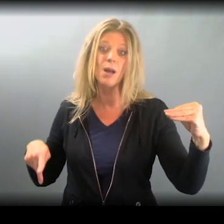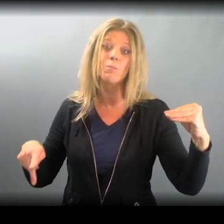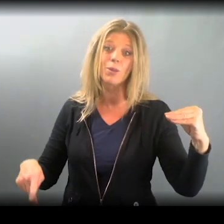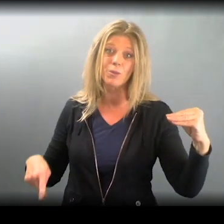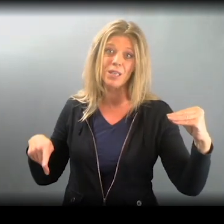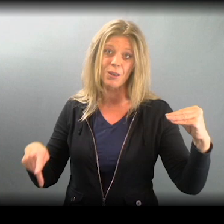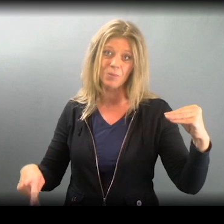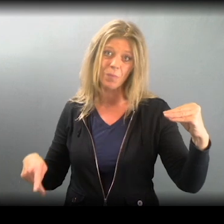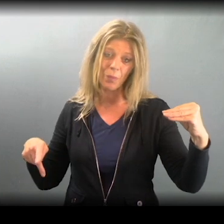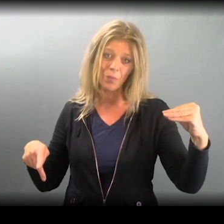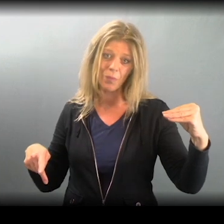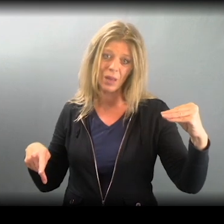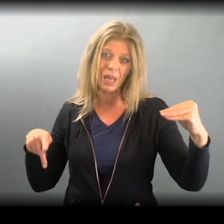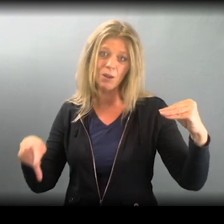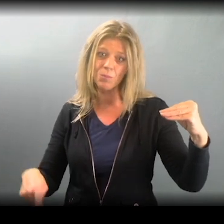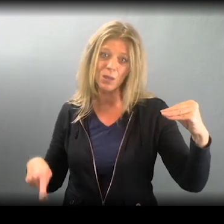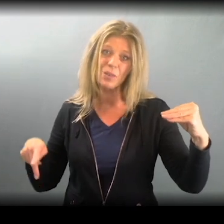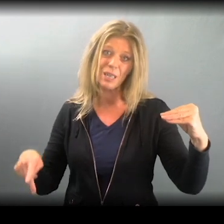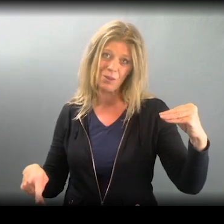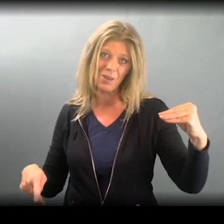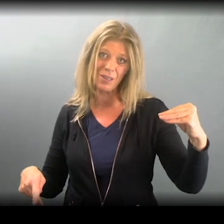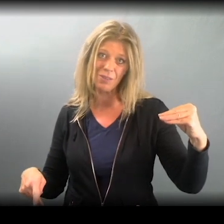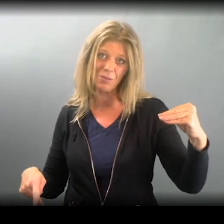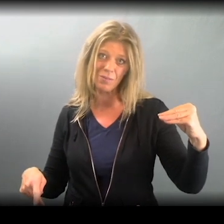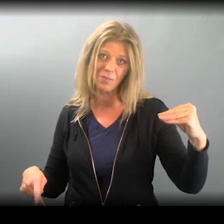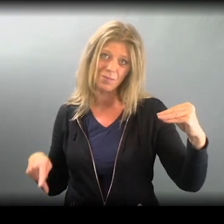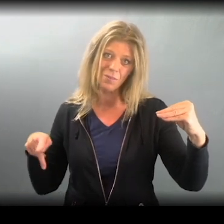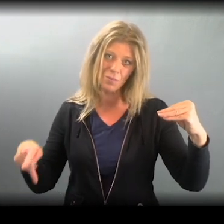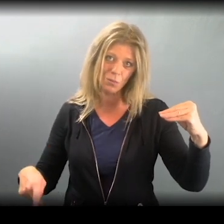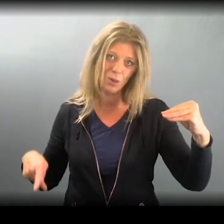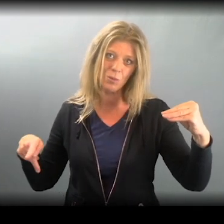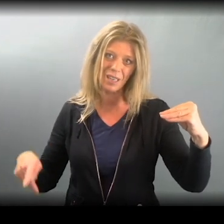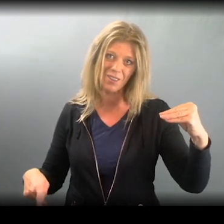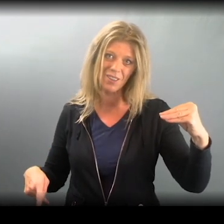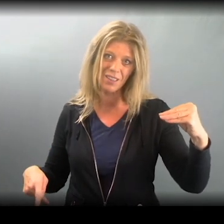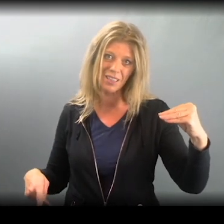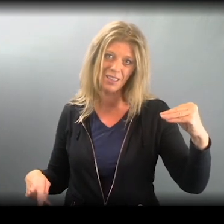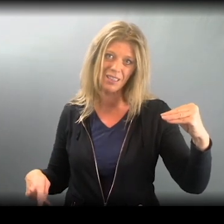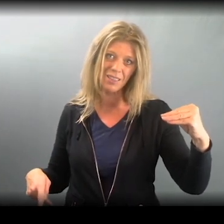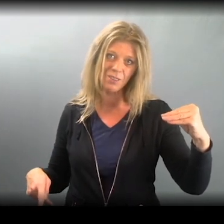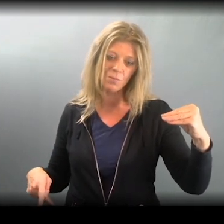PLUTO